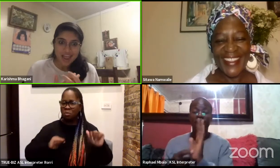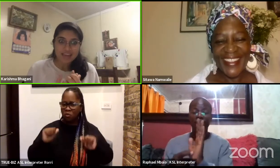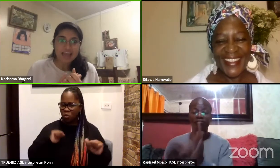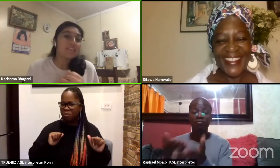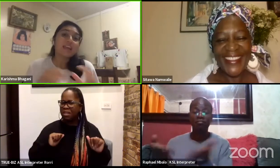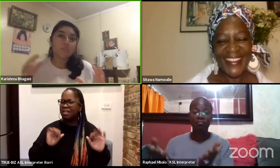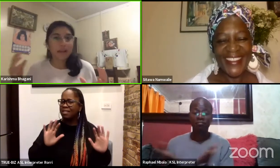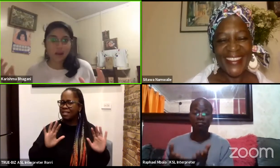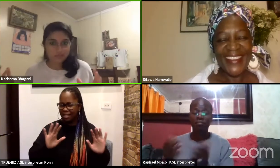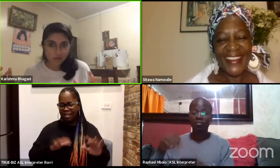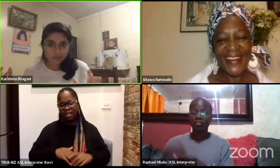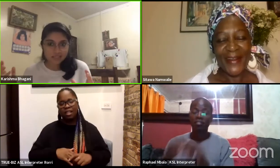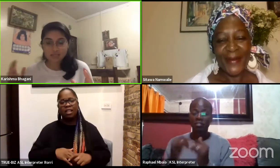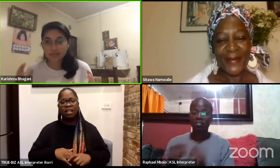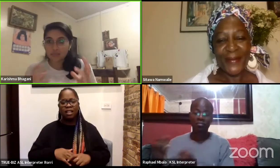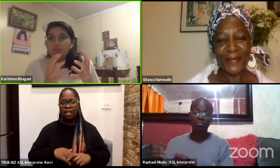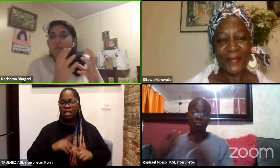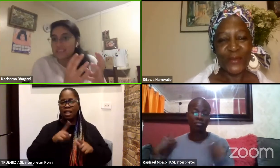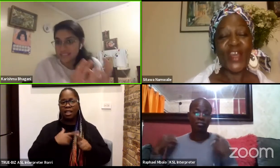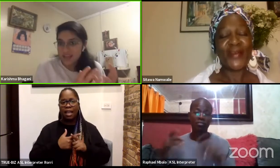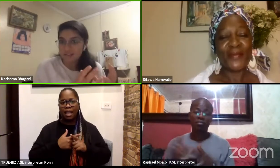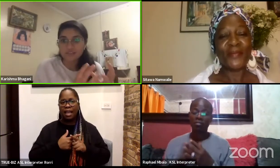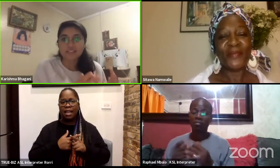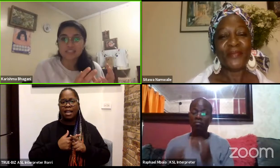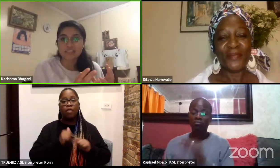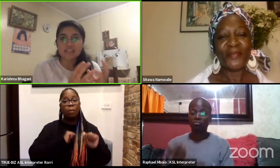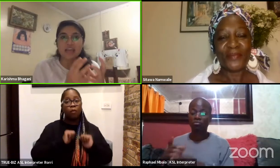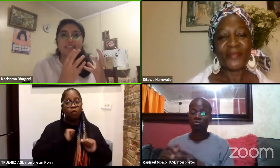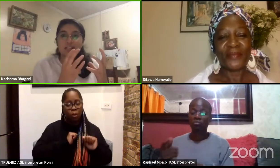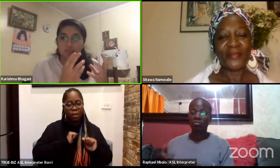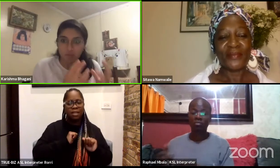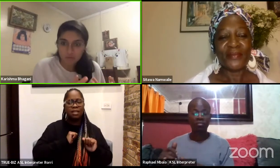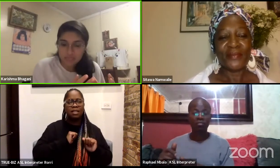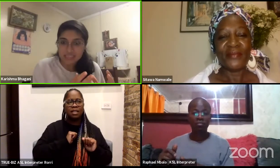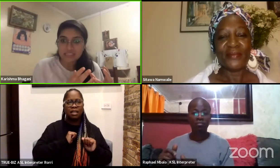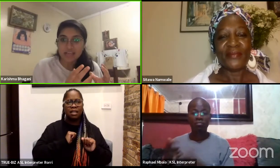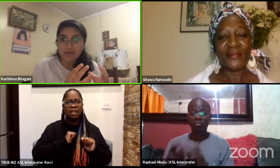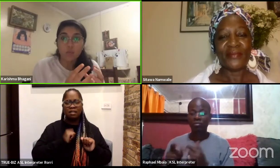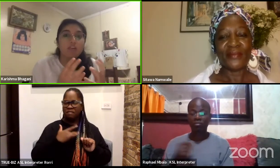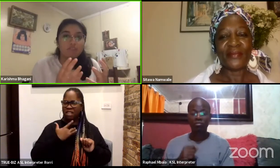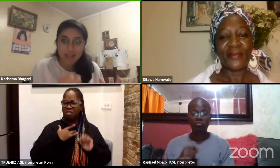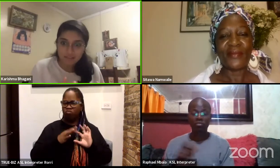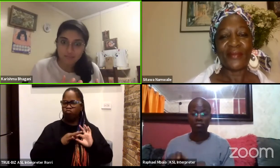And then a play comes out of it but the performance itself is that sense of community, is that way of life,